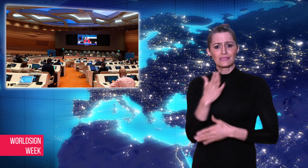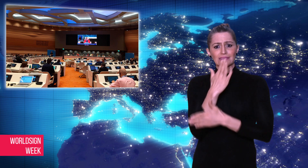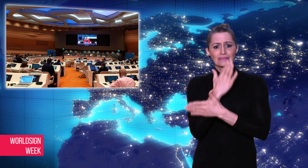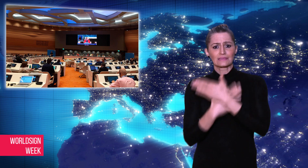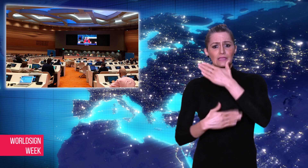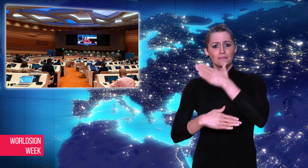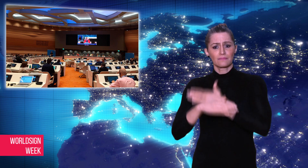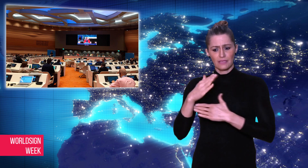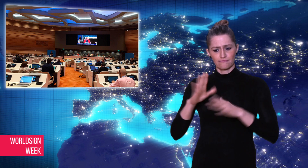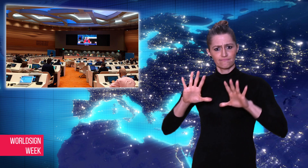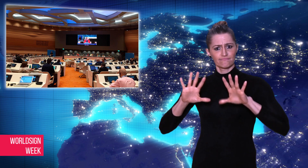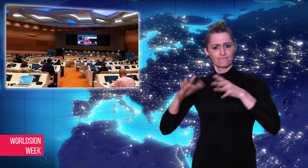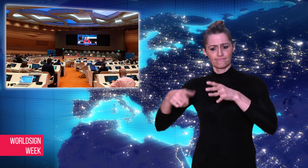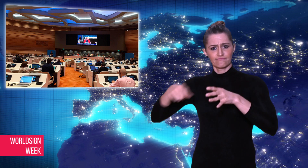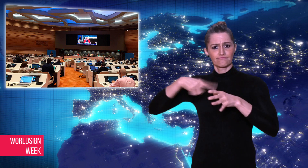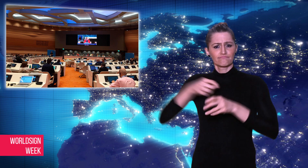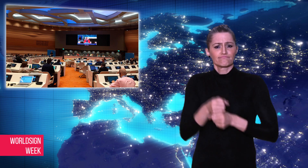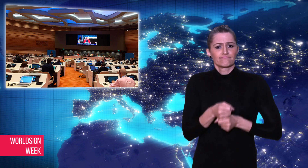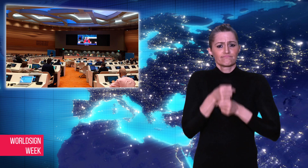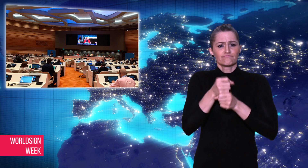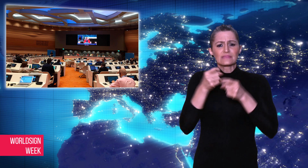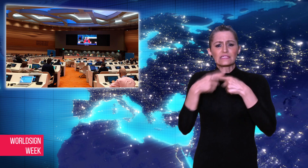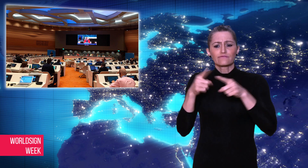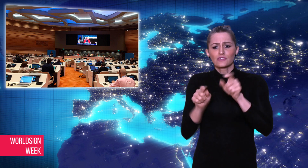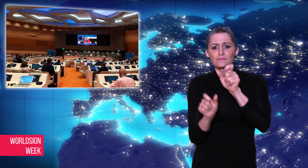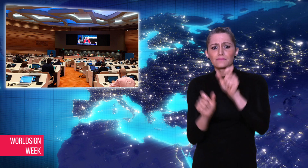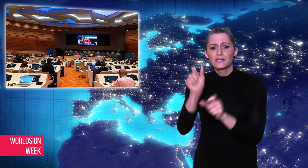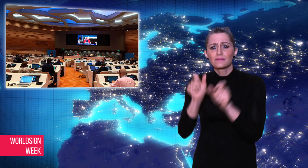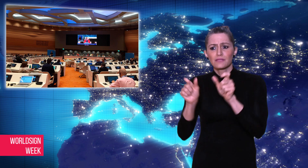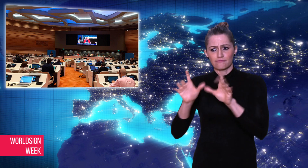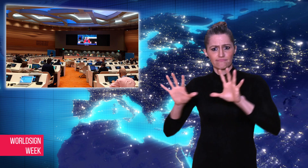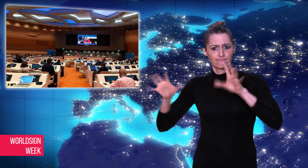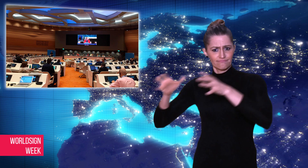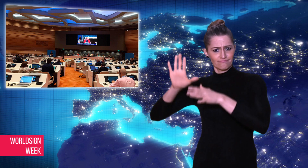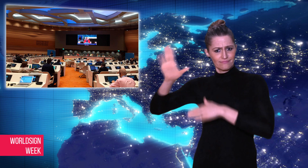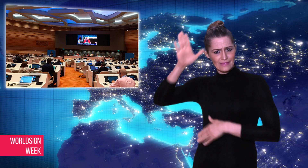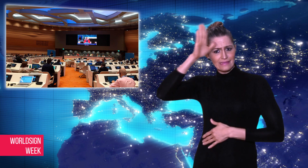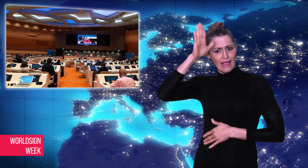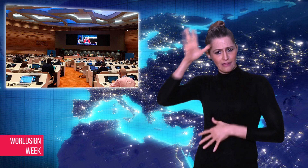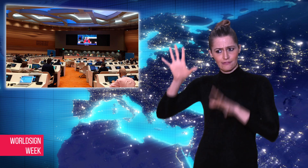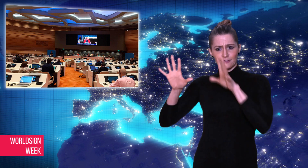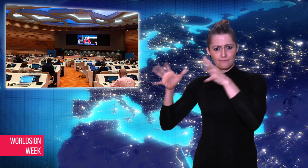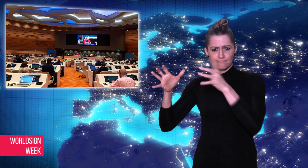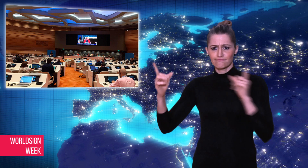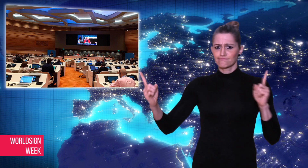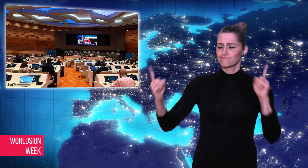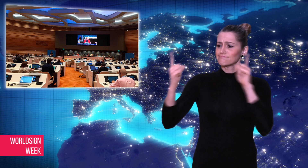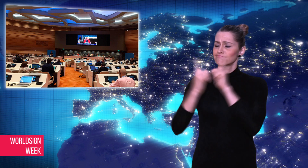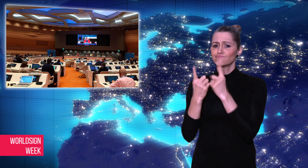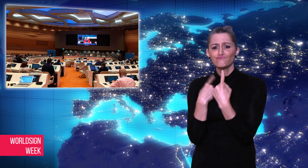officials and representatives of the